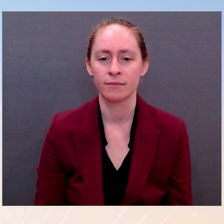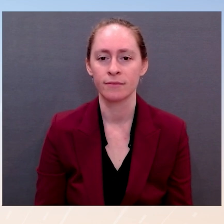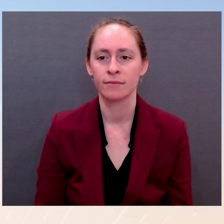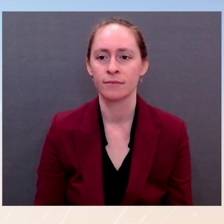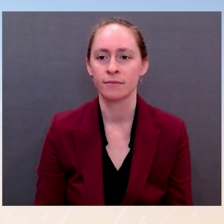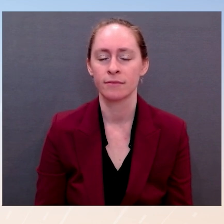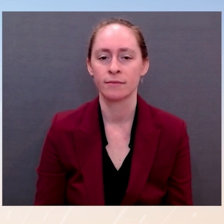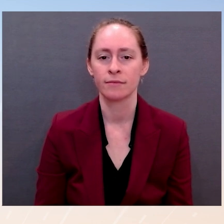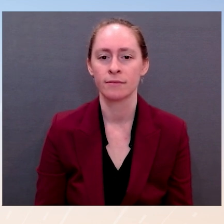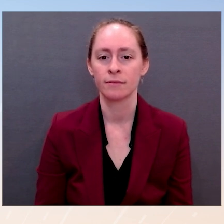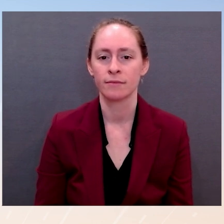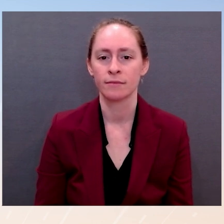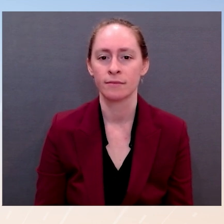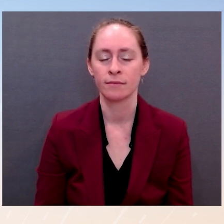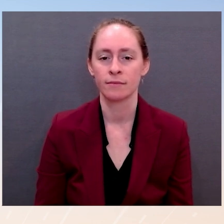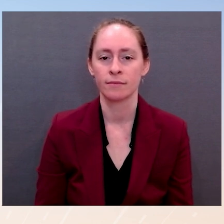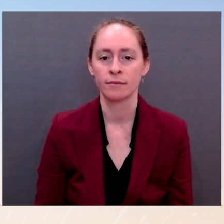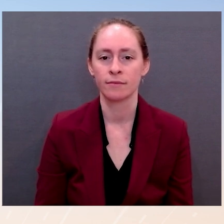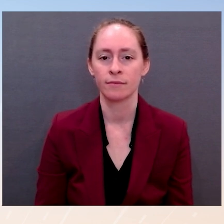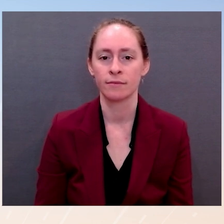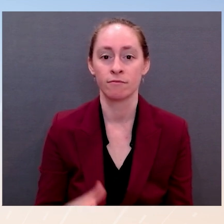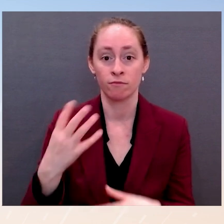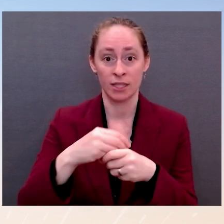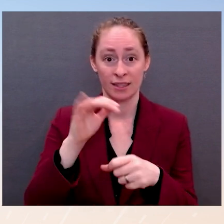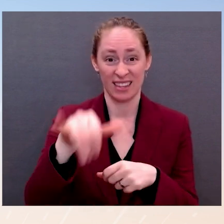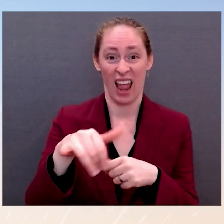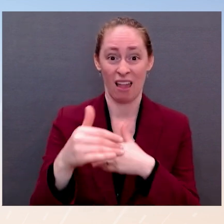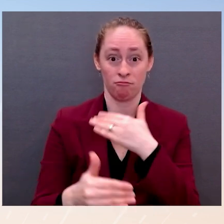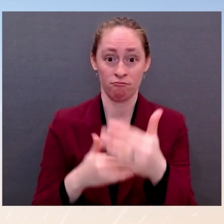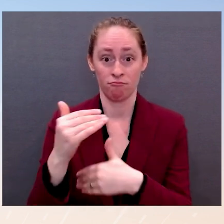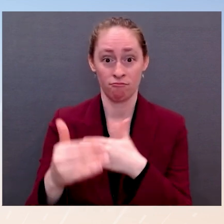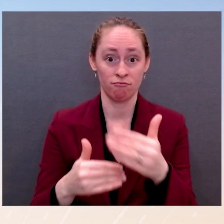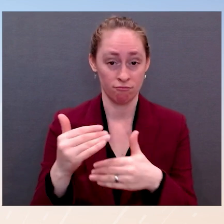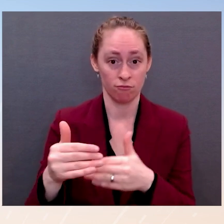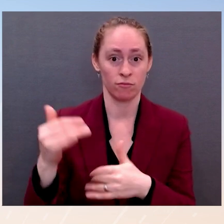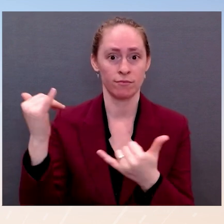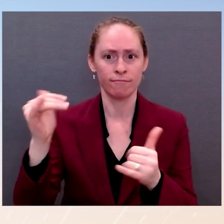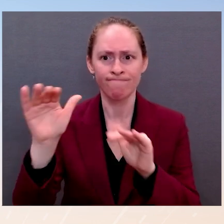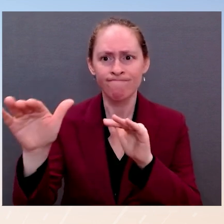And as you know, as part of this effort, the President recently called on multiple industries.